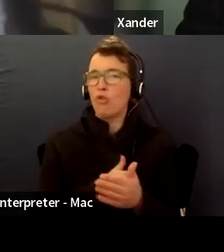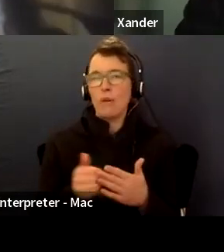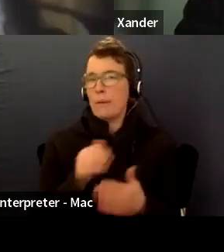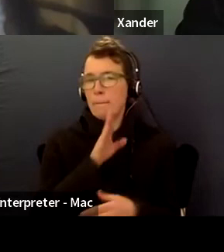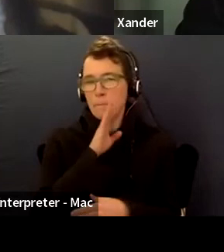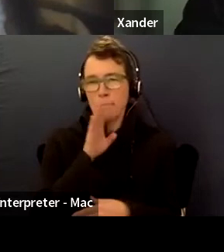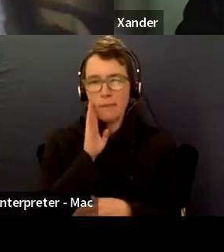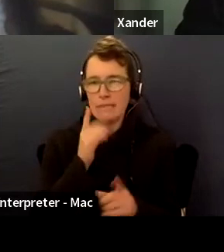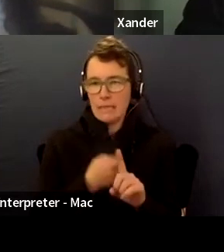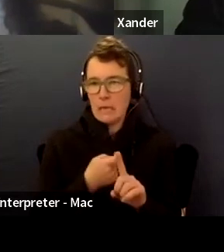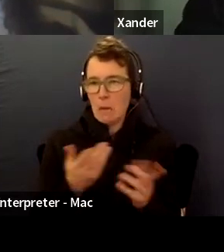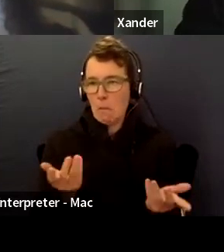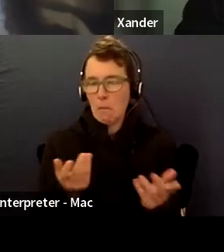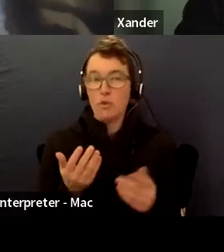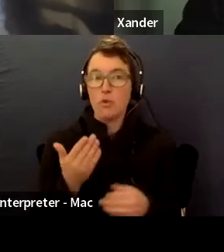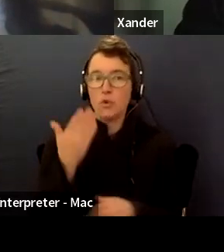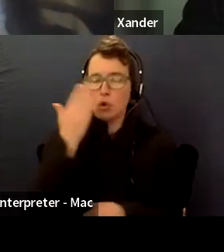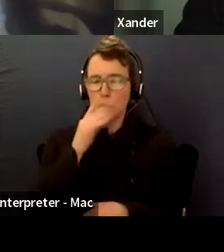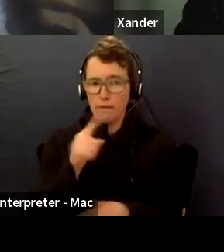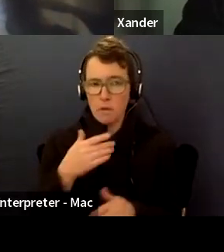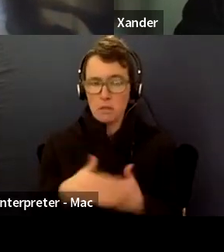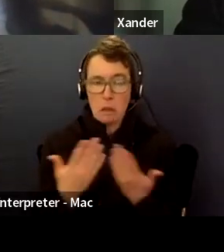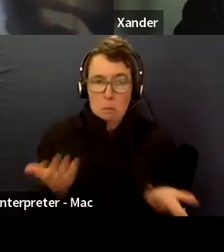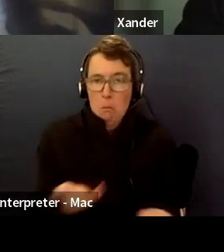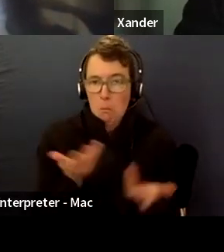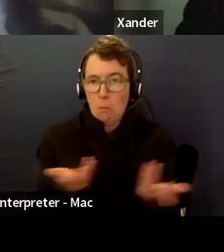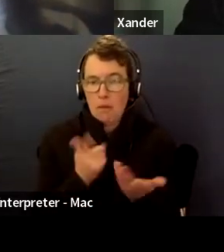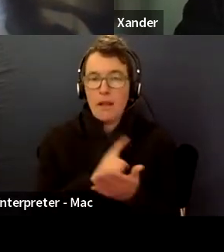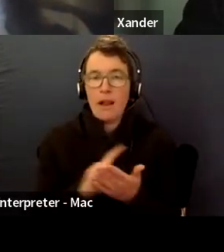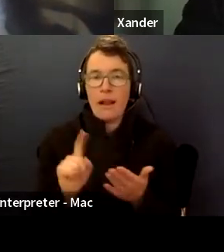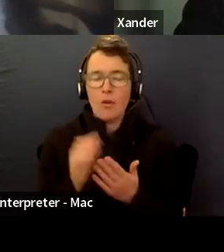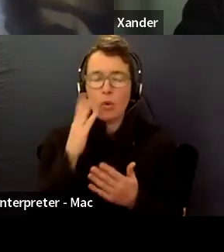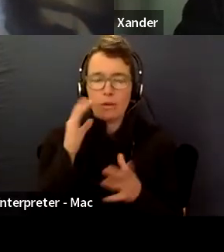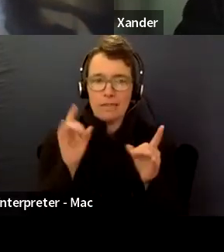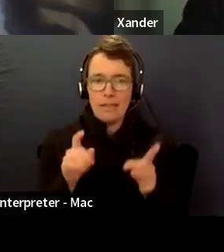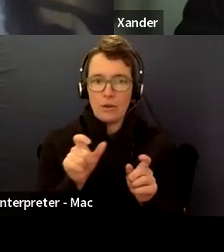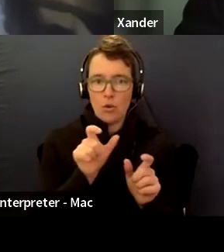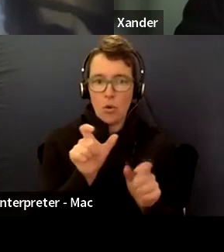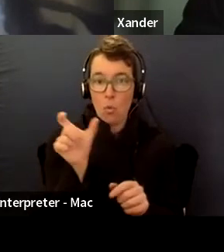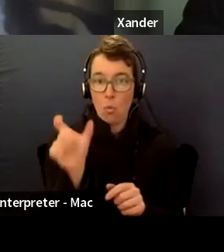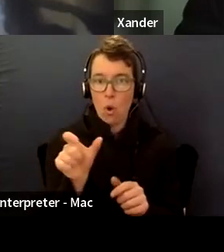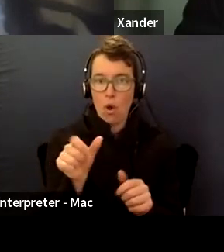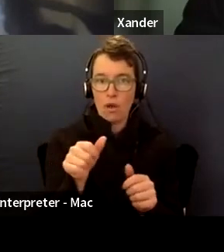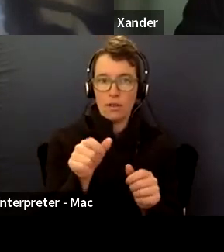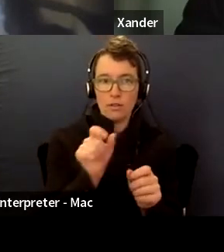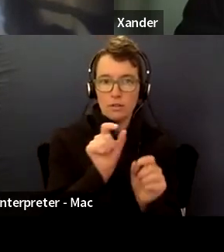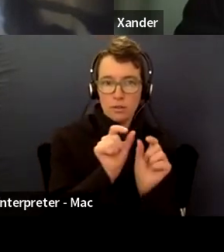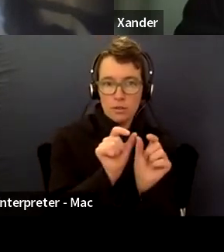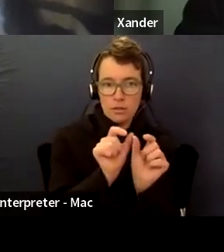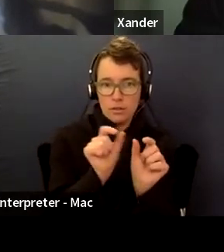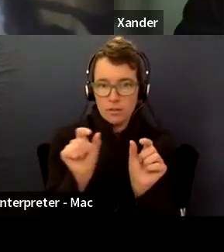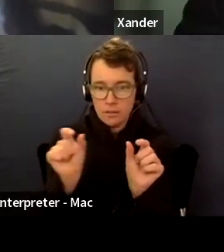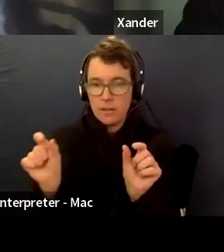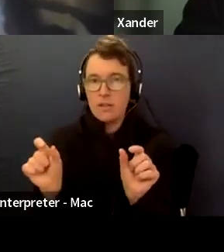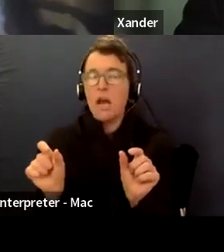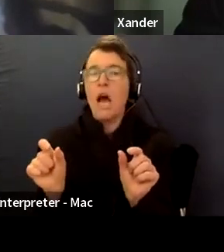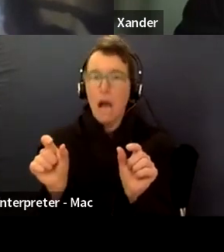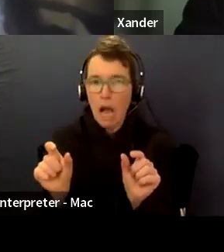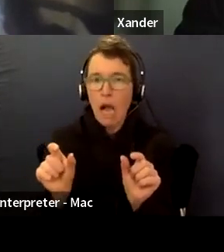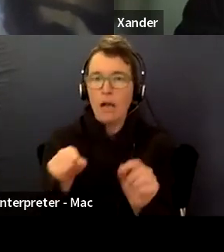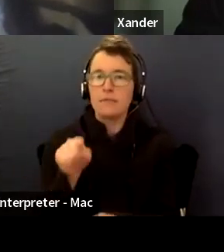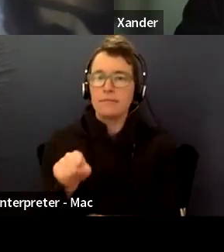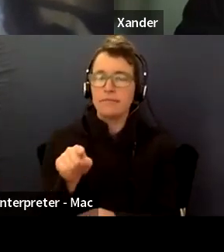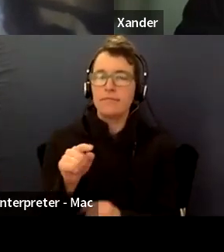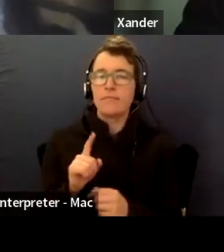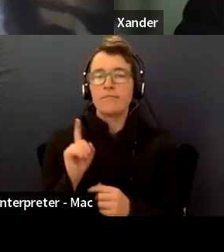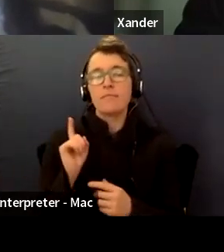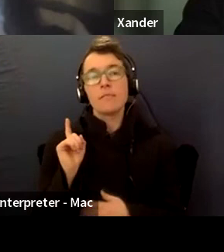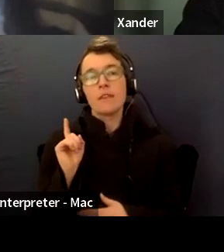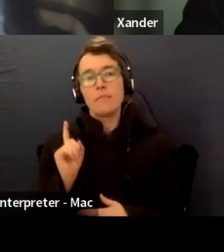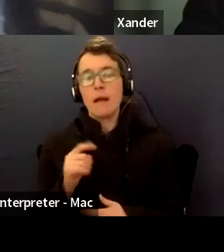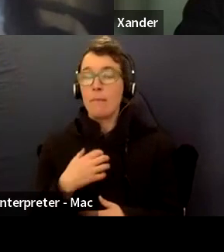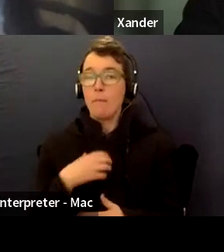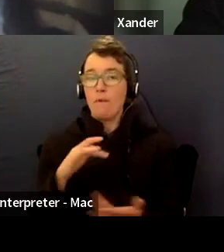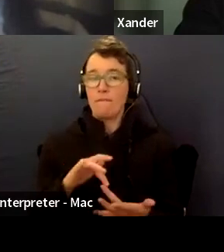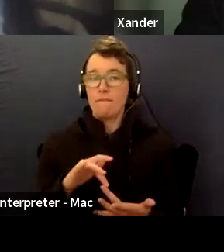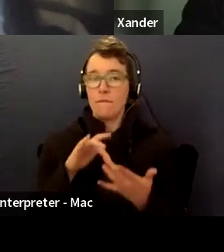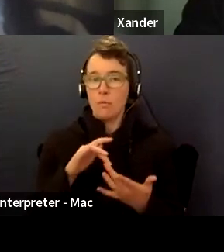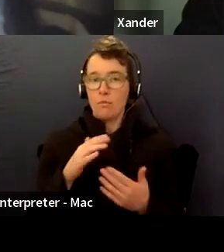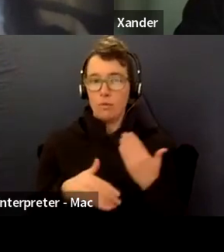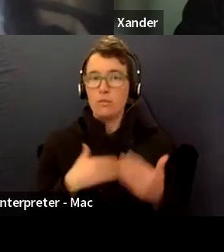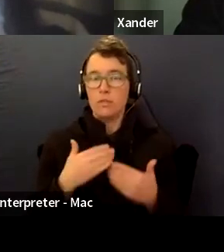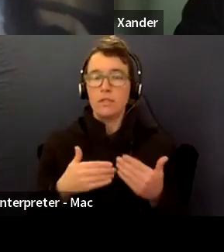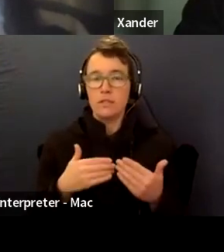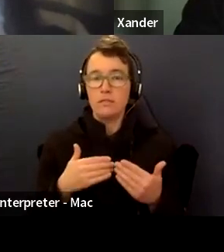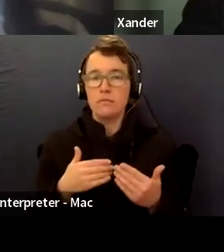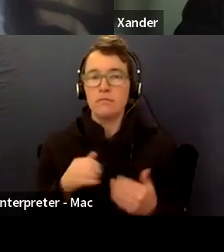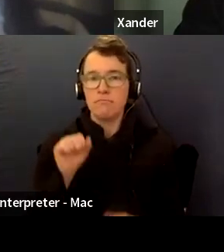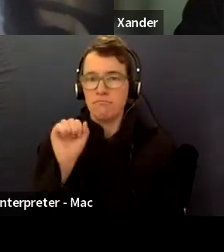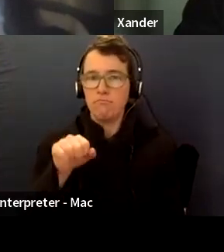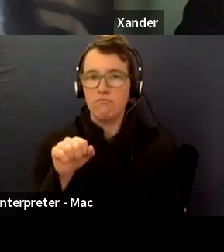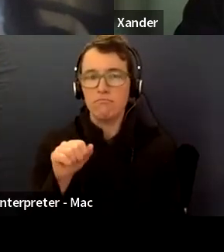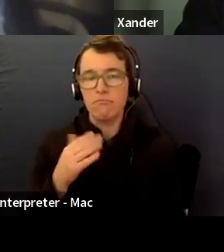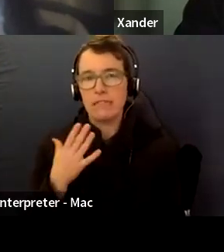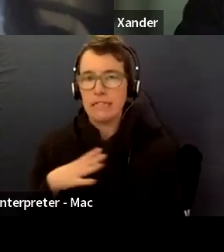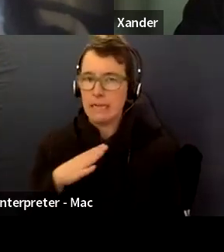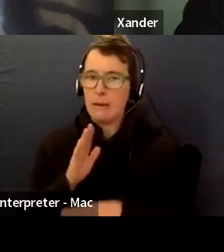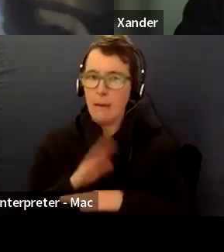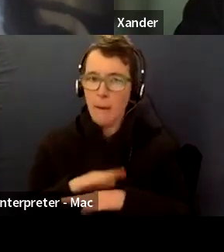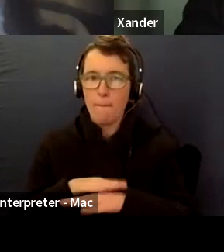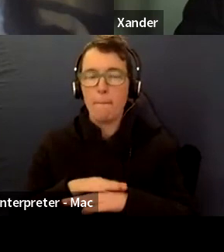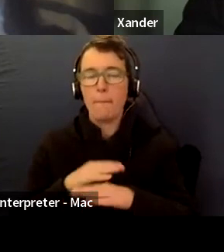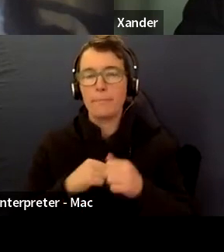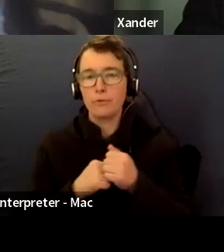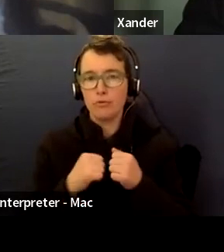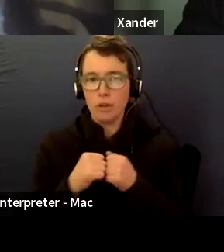Up front, you know, on the first day of school sort of thing it's it's really that progressive discovery of challenges, etc. But definitely, the more formal process is something that does take time and need structure and that's that whole thing of, you